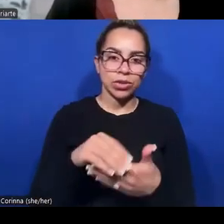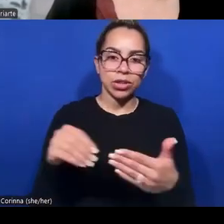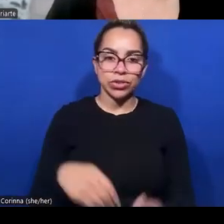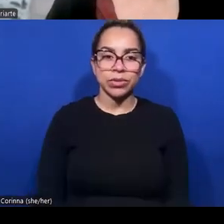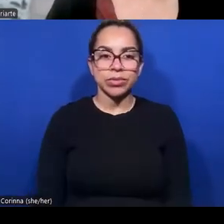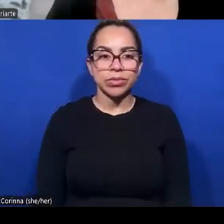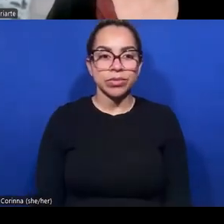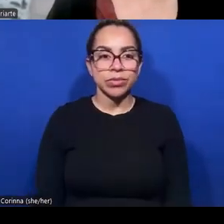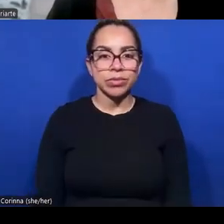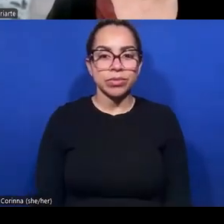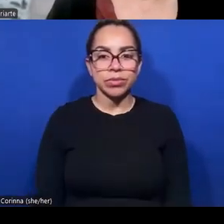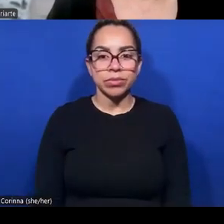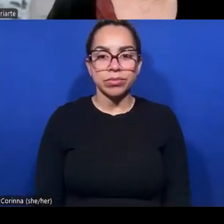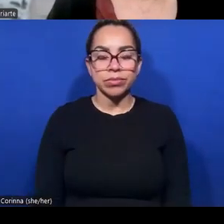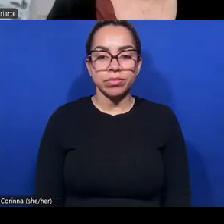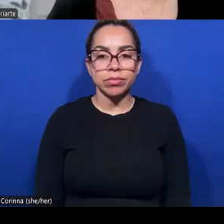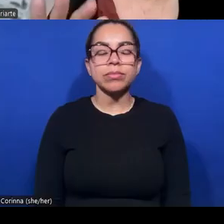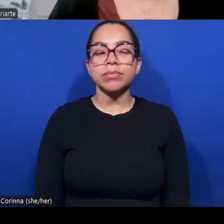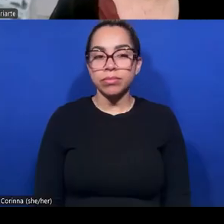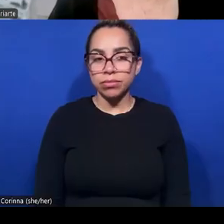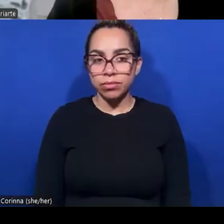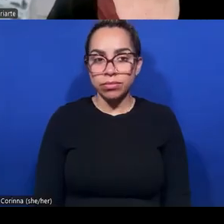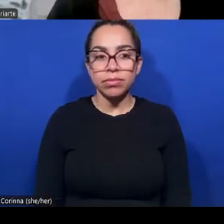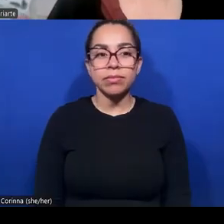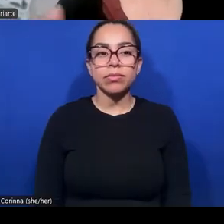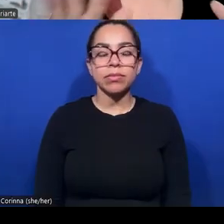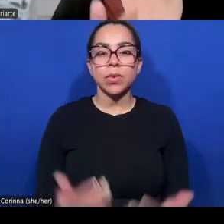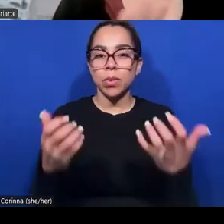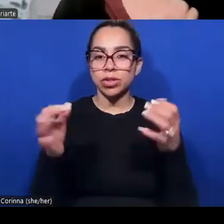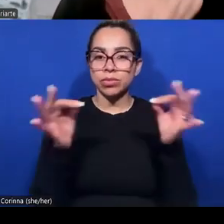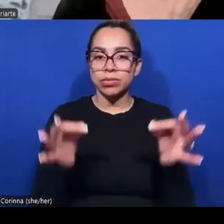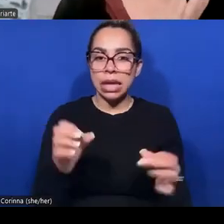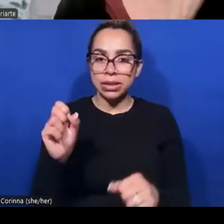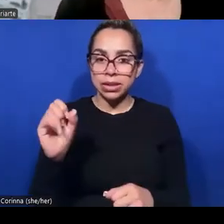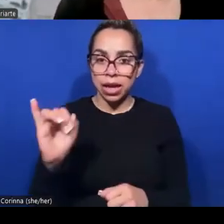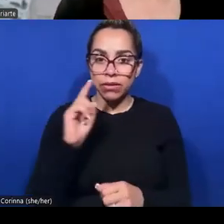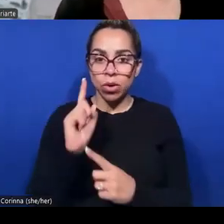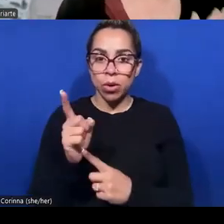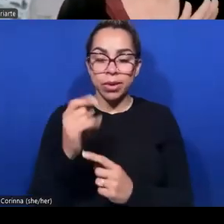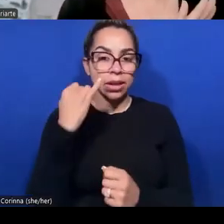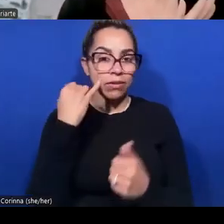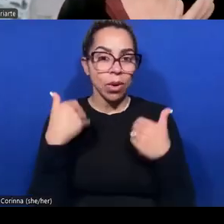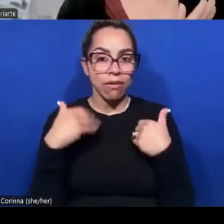Now I just want to talk about SSI for a moment. If you are, if you have a CalAble account